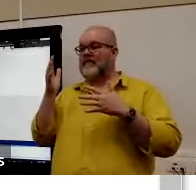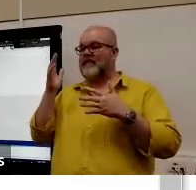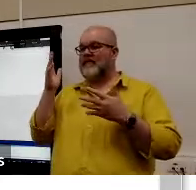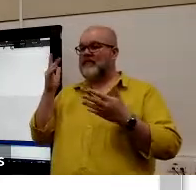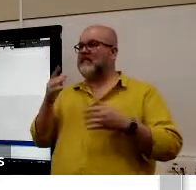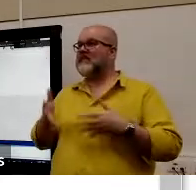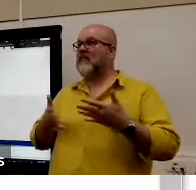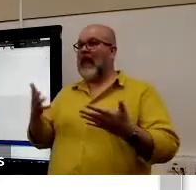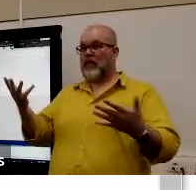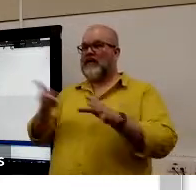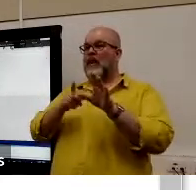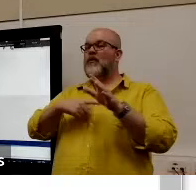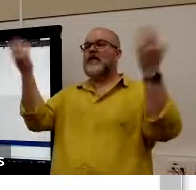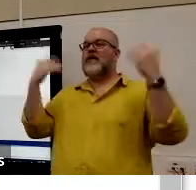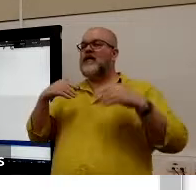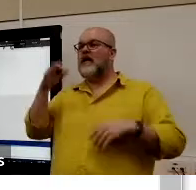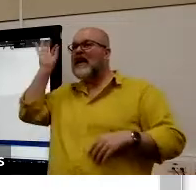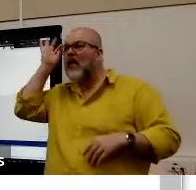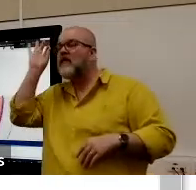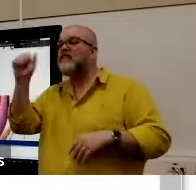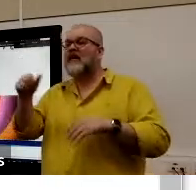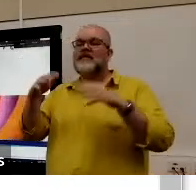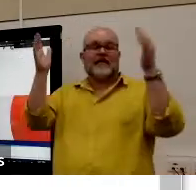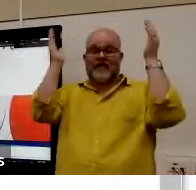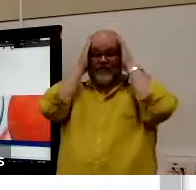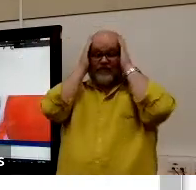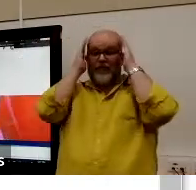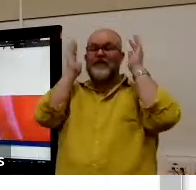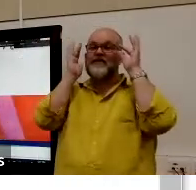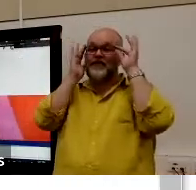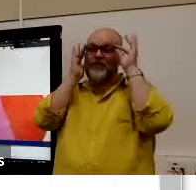South Australia, the South Australian flag, the state flag. Blue, red and yellow.